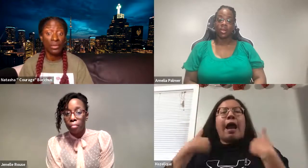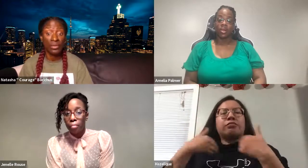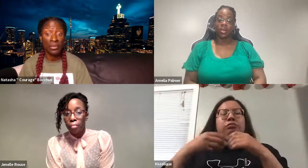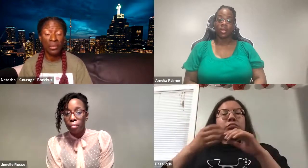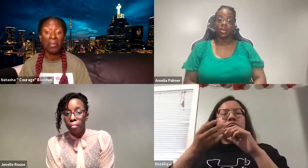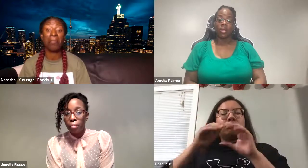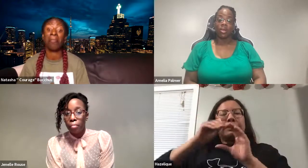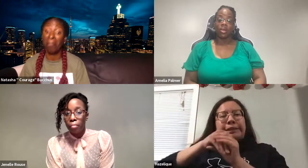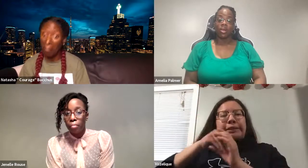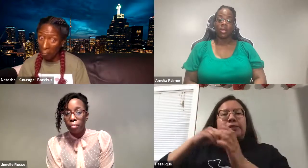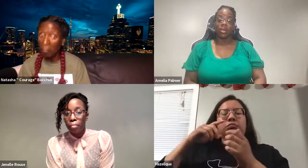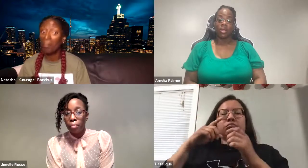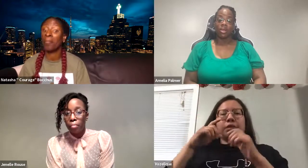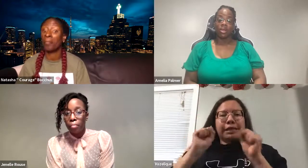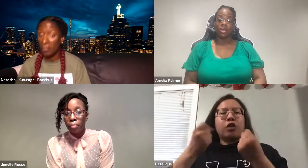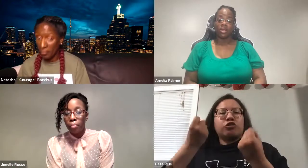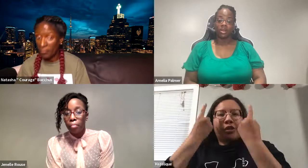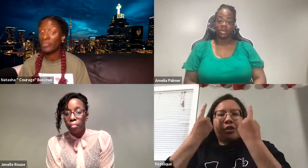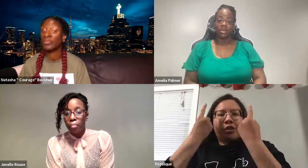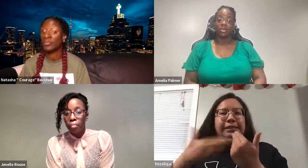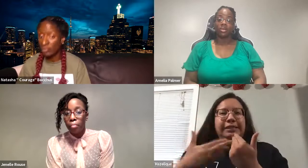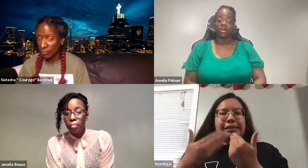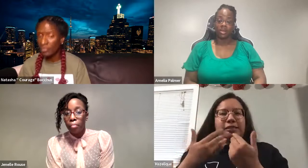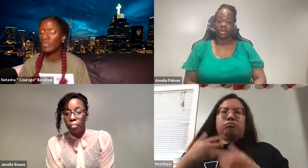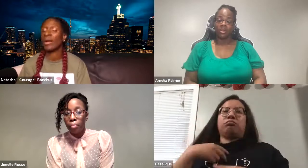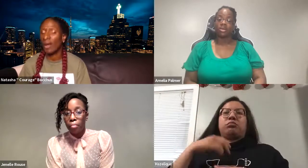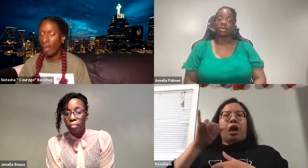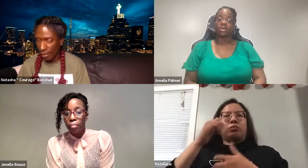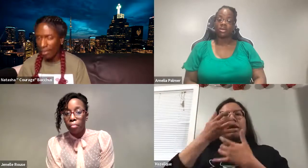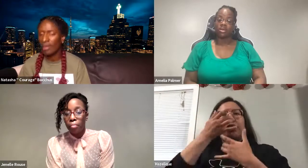languages there isn't a lot of misunderstanding and a lot of conflict in that way because we